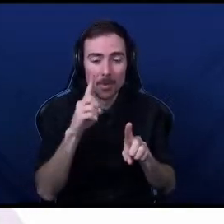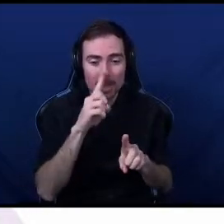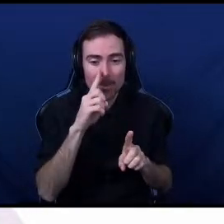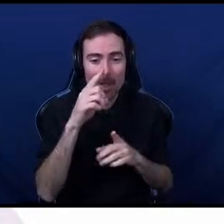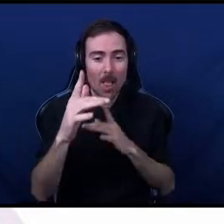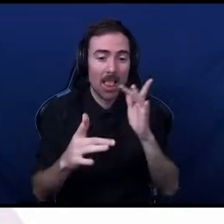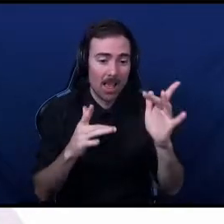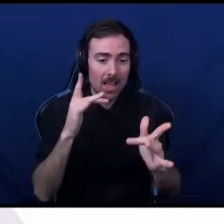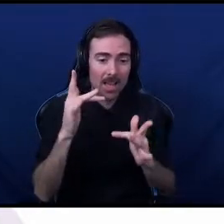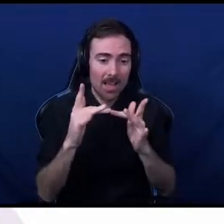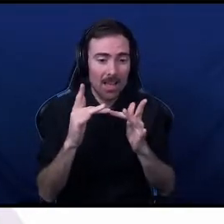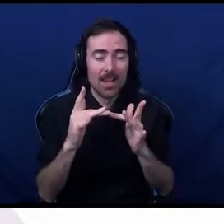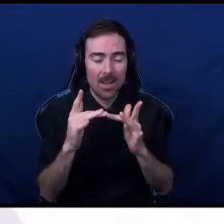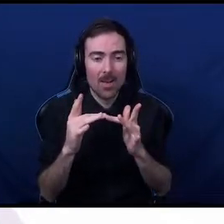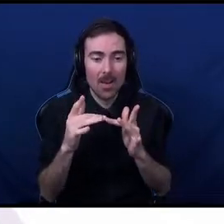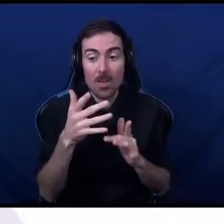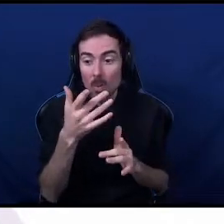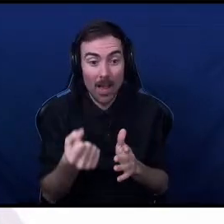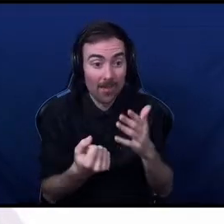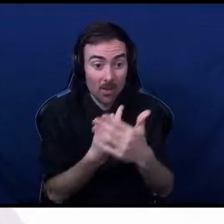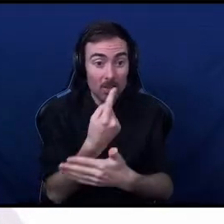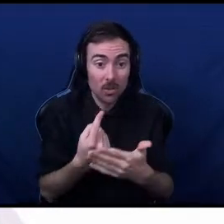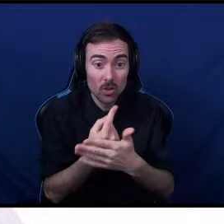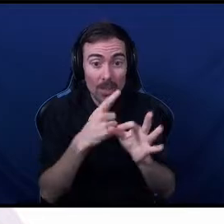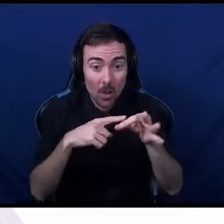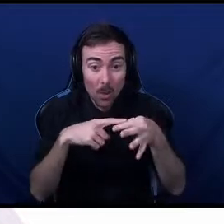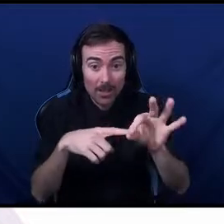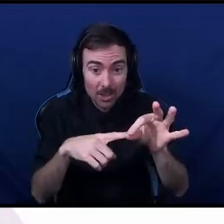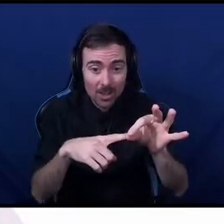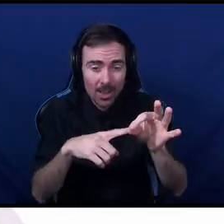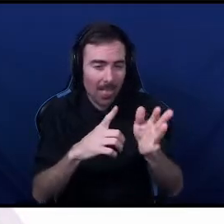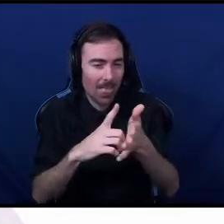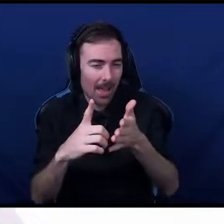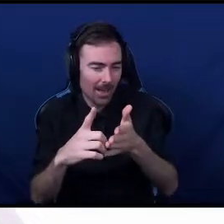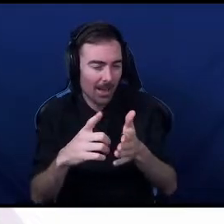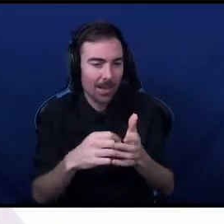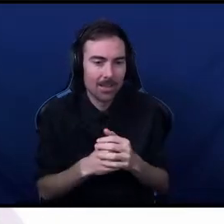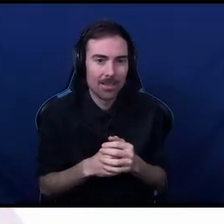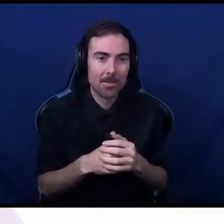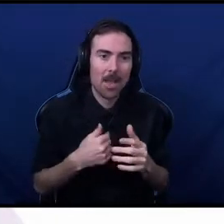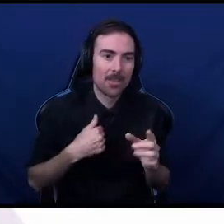opportunity to kind of submit some questions as we go on. But to kind of start this next section, I want to introduce the